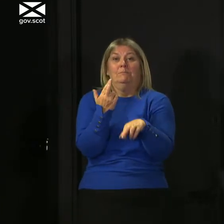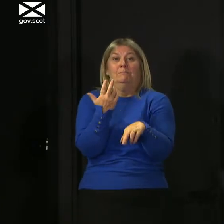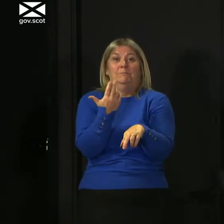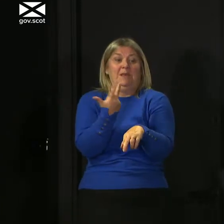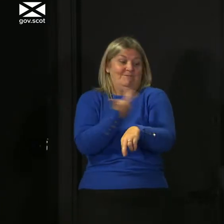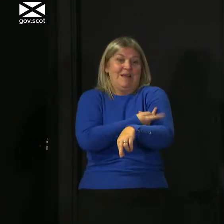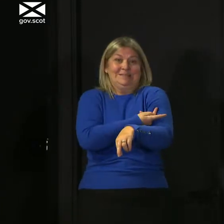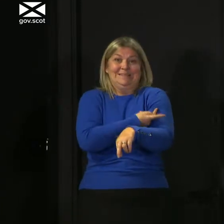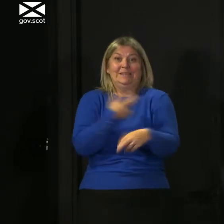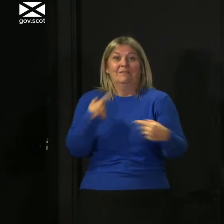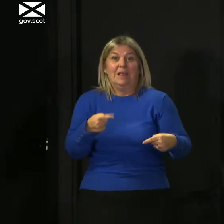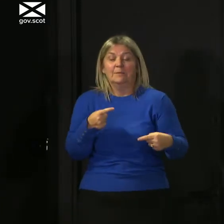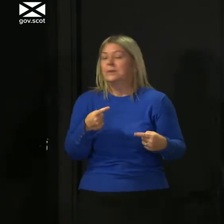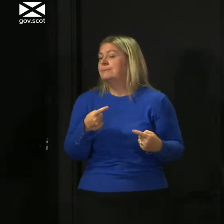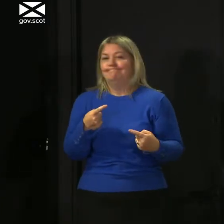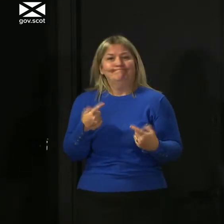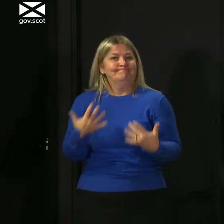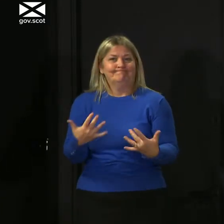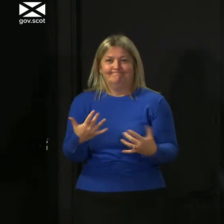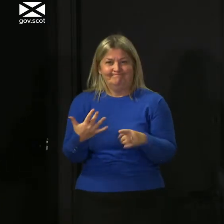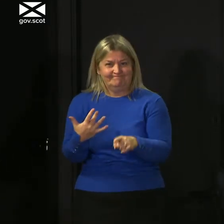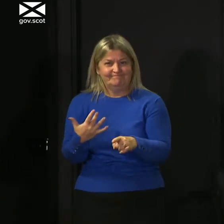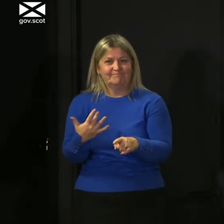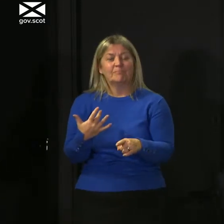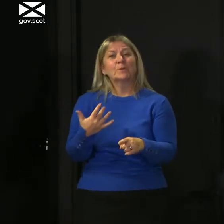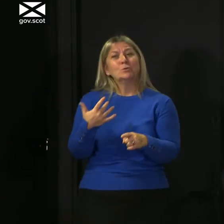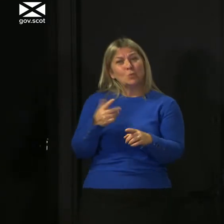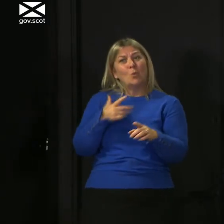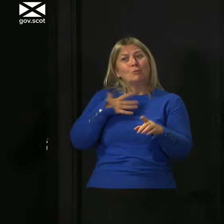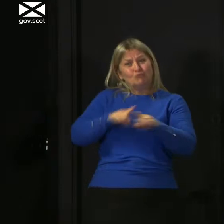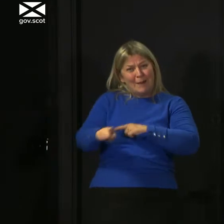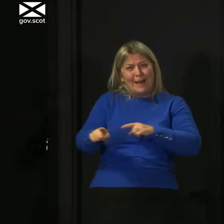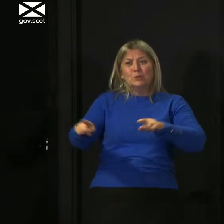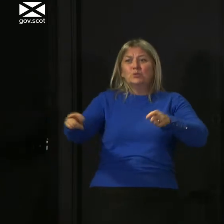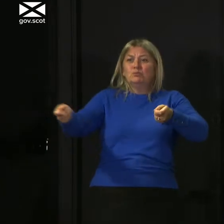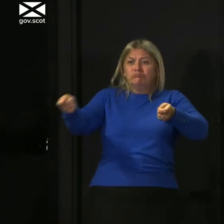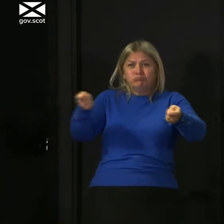measures that maybe give us time to suppress it while we're waiting on other things happening.